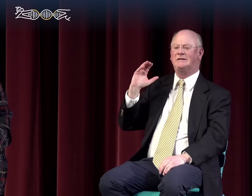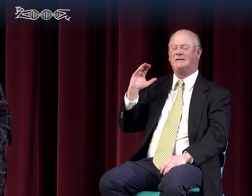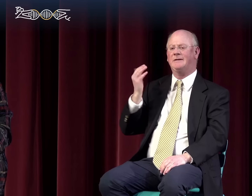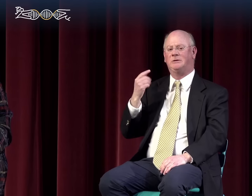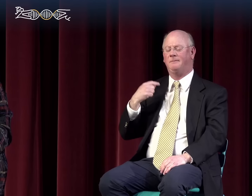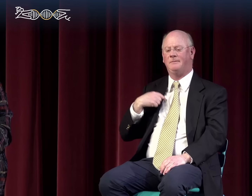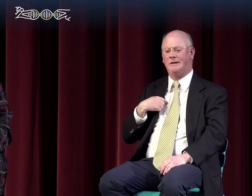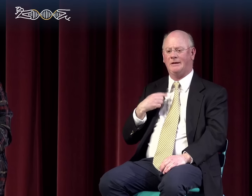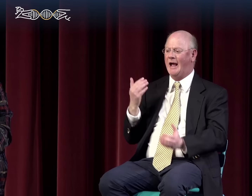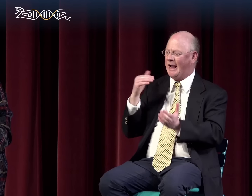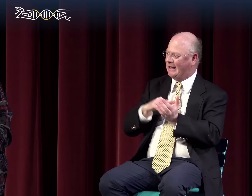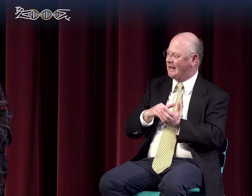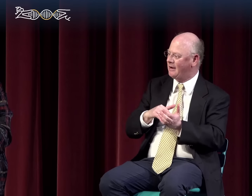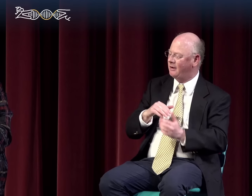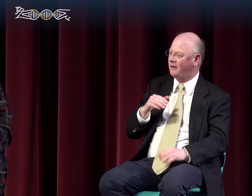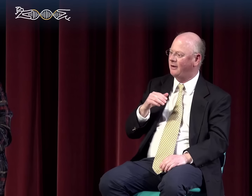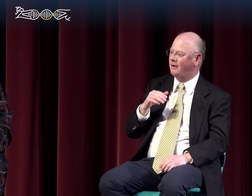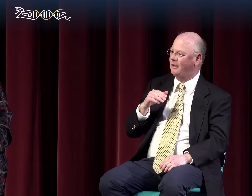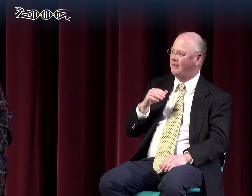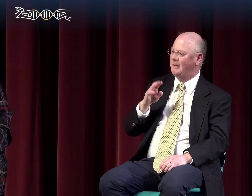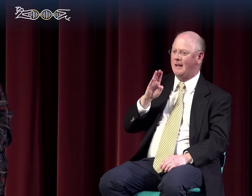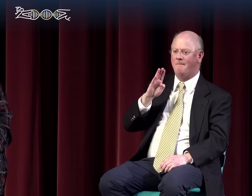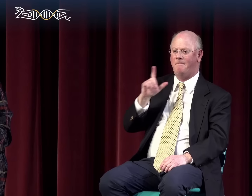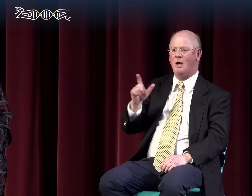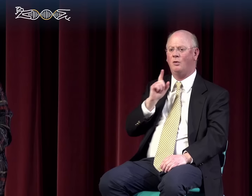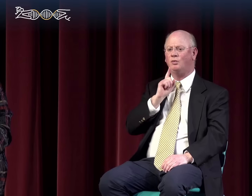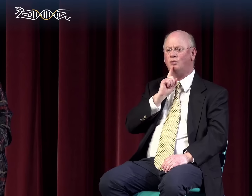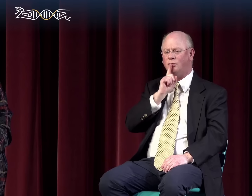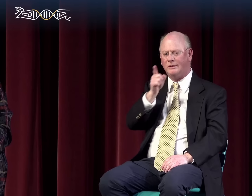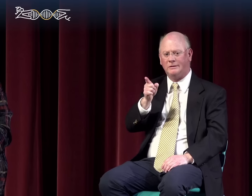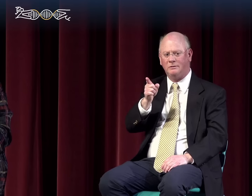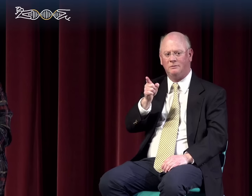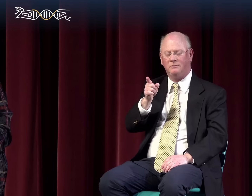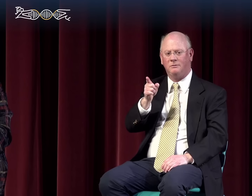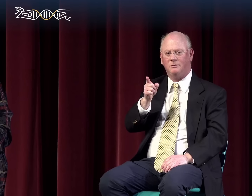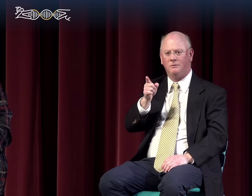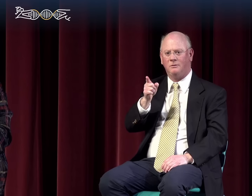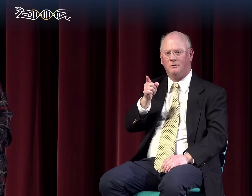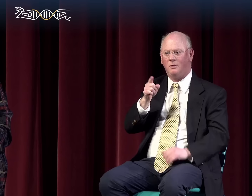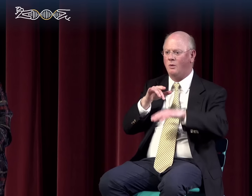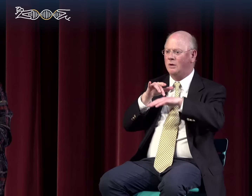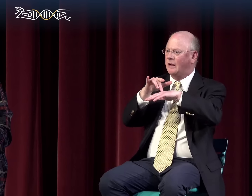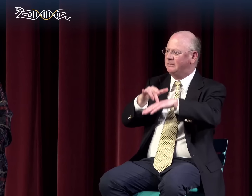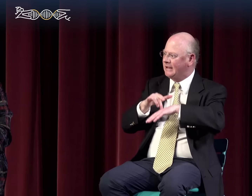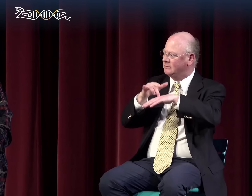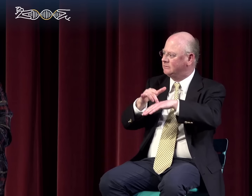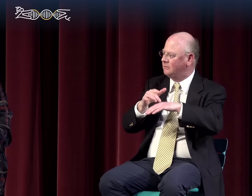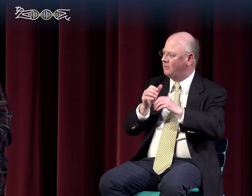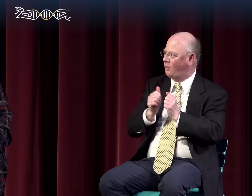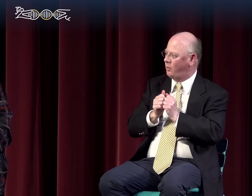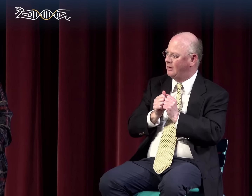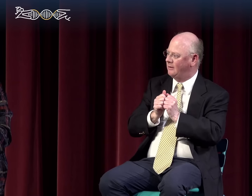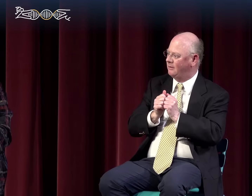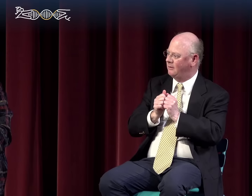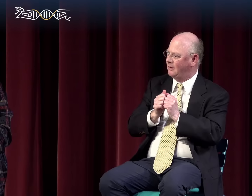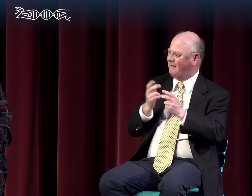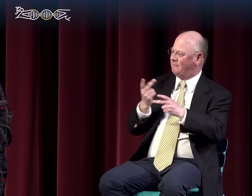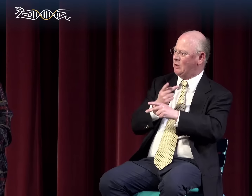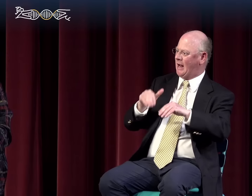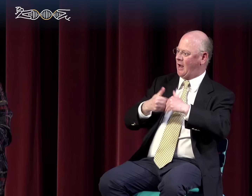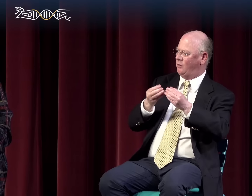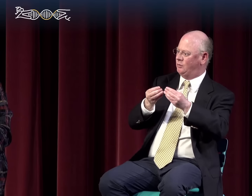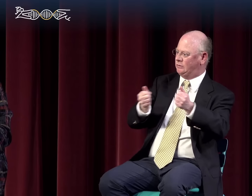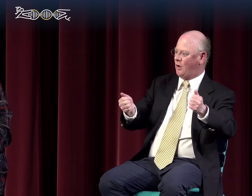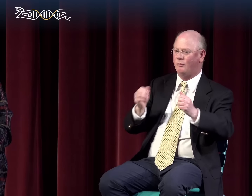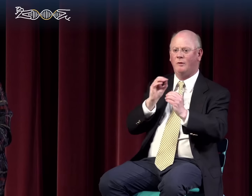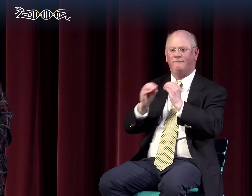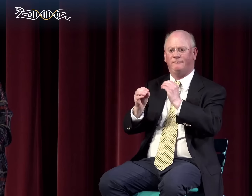Seems to me, again, Bell was, I must say obsessed with finding a way to fix